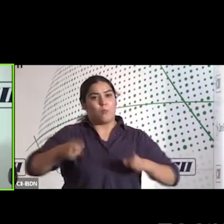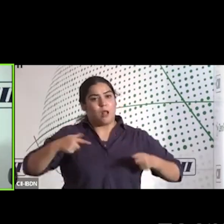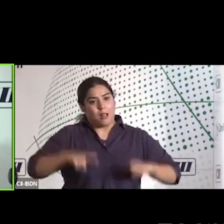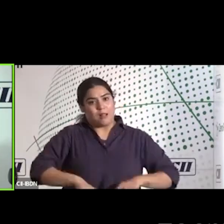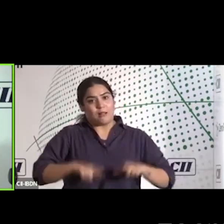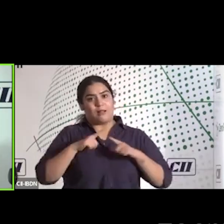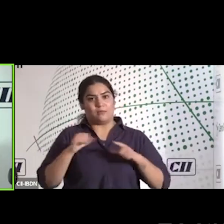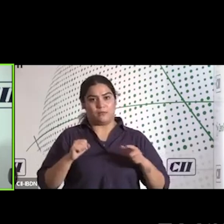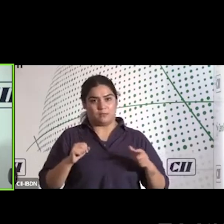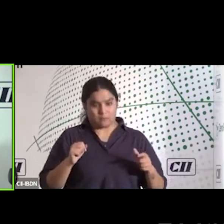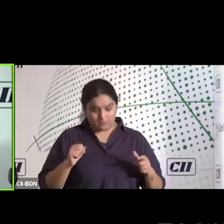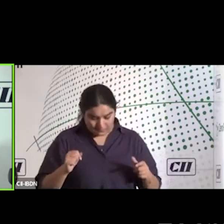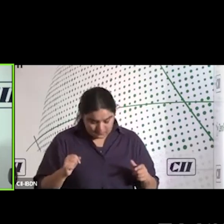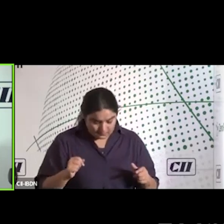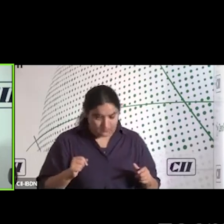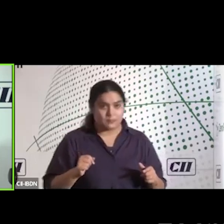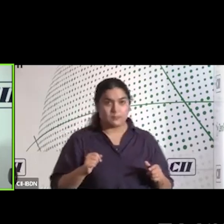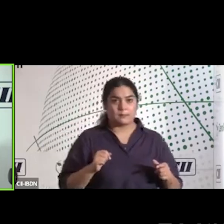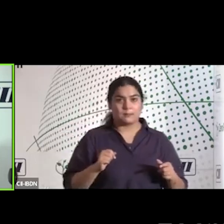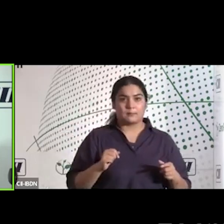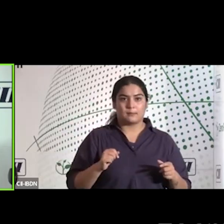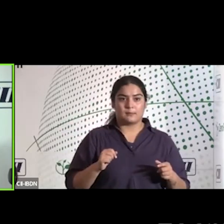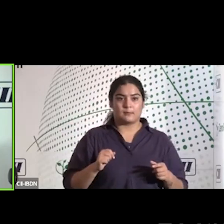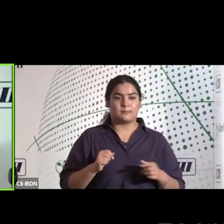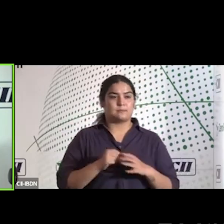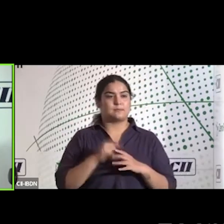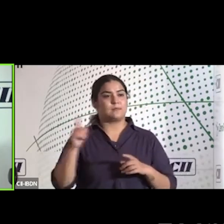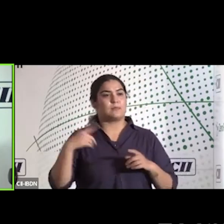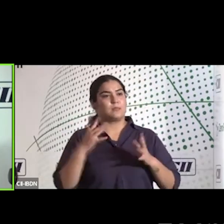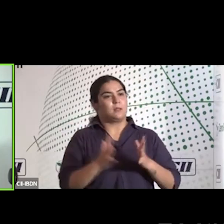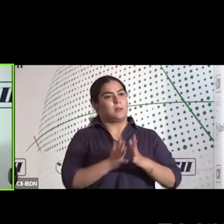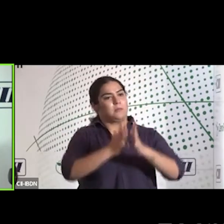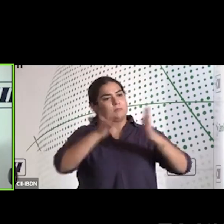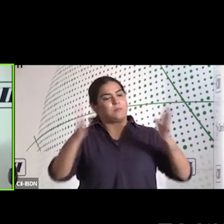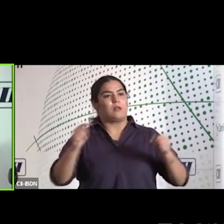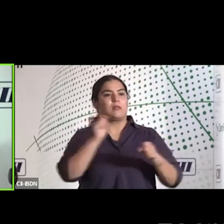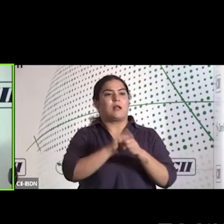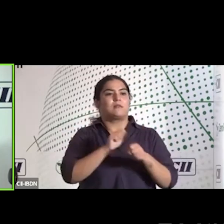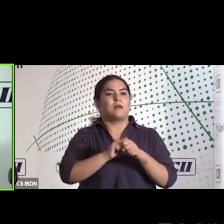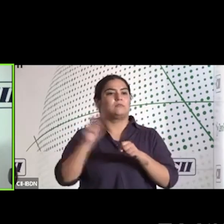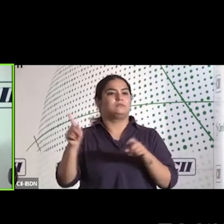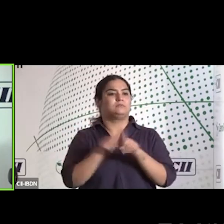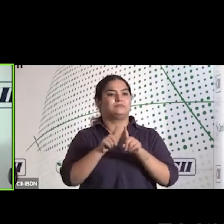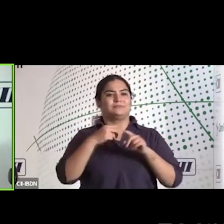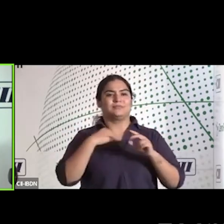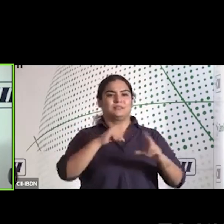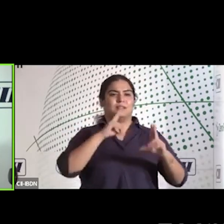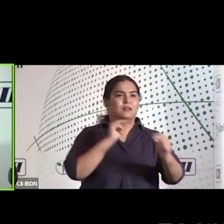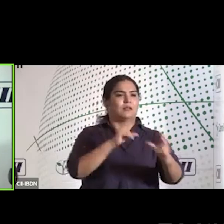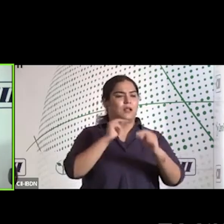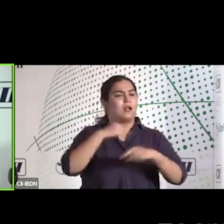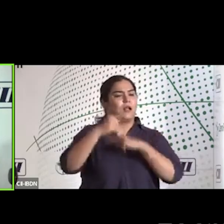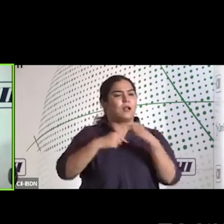The reason I'm telling you this is a lot of the times when we have this conversation on, why we solving this problem around women